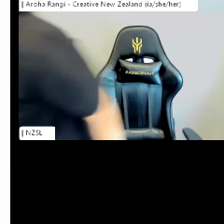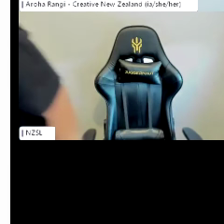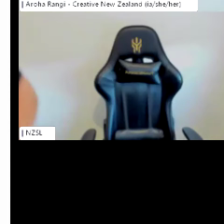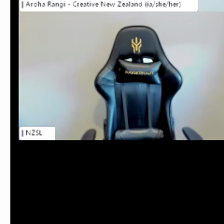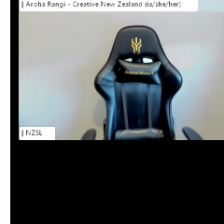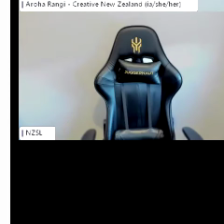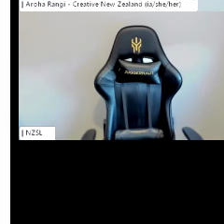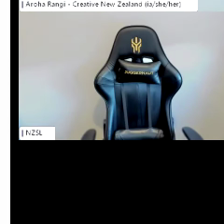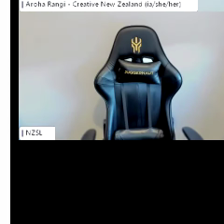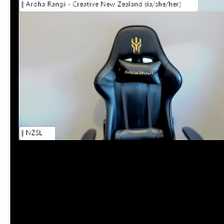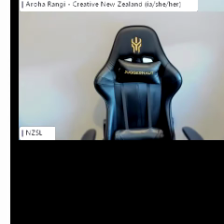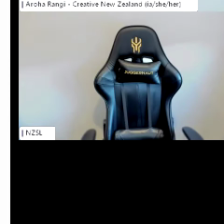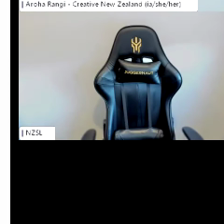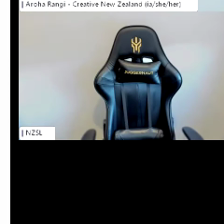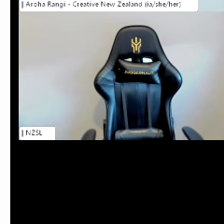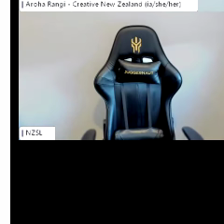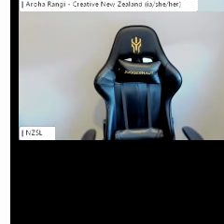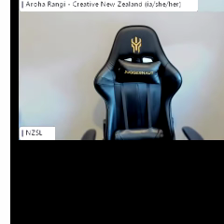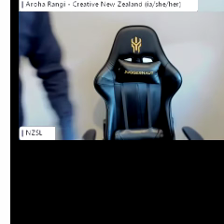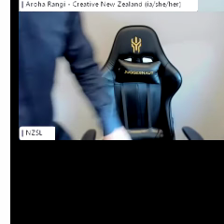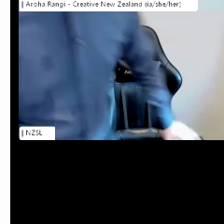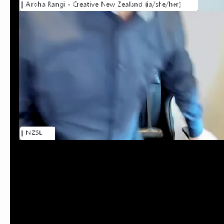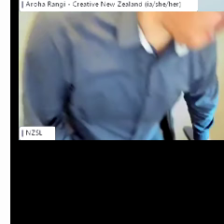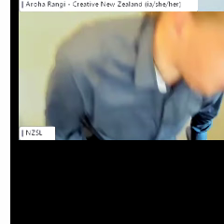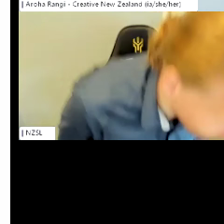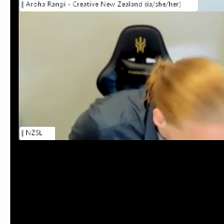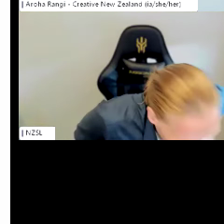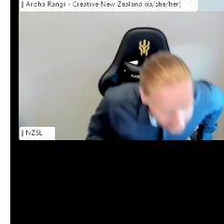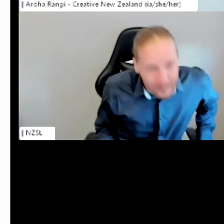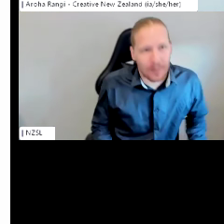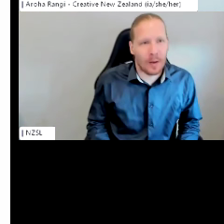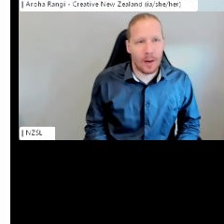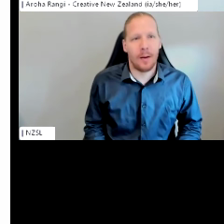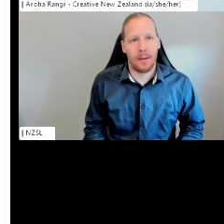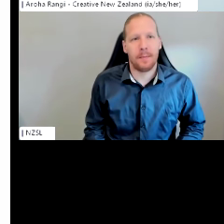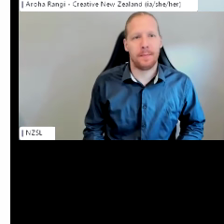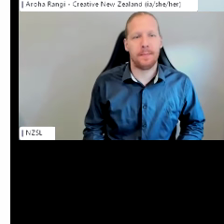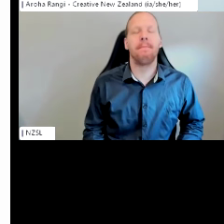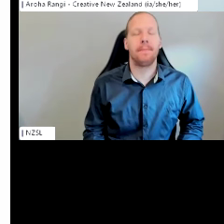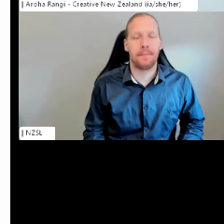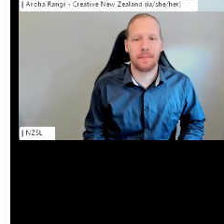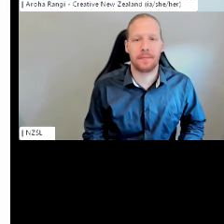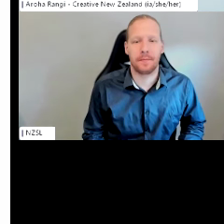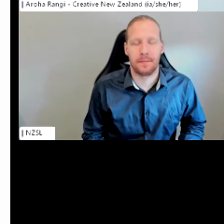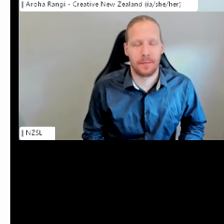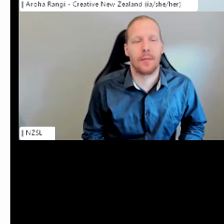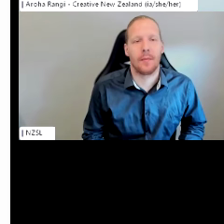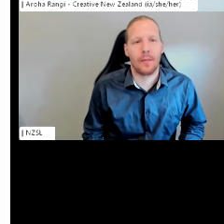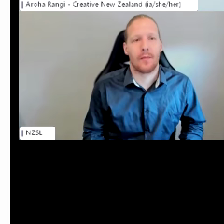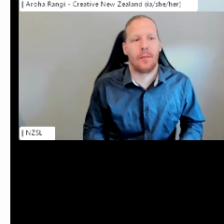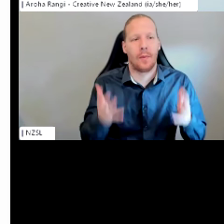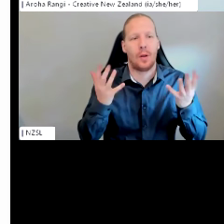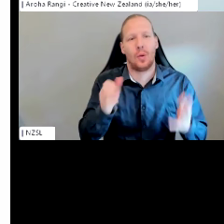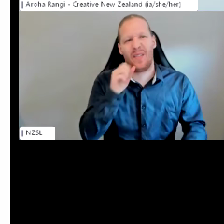these deliberate, intentional decisions. Um so if you look at um this slightly odd graph the plus